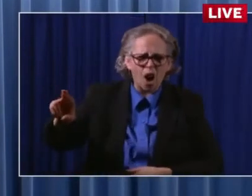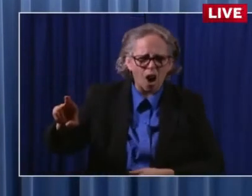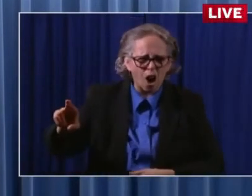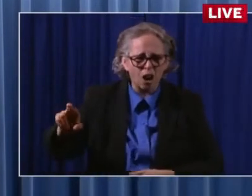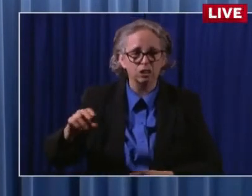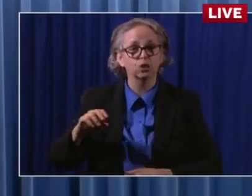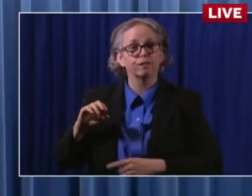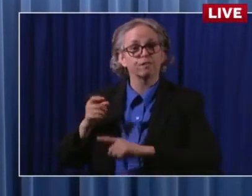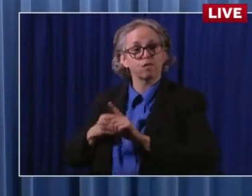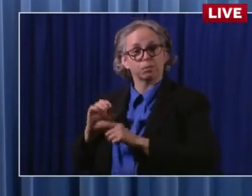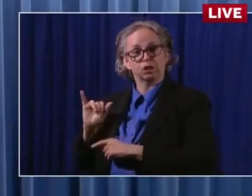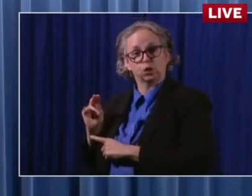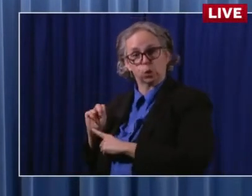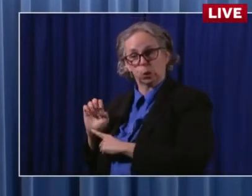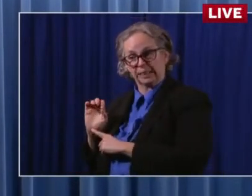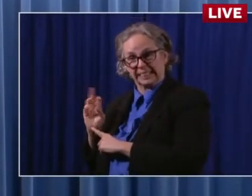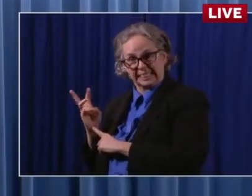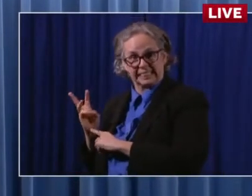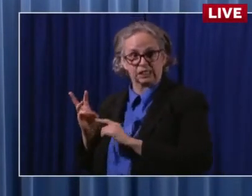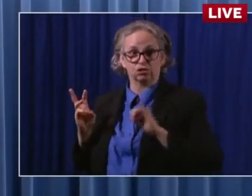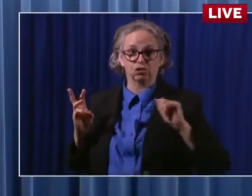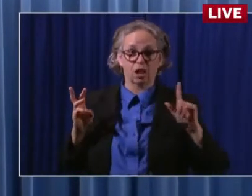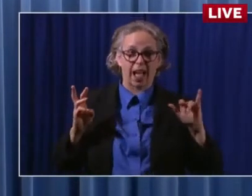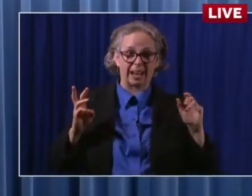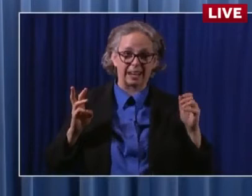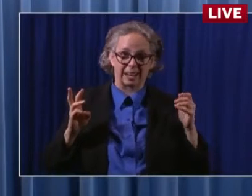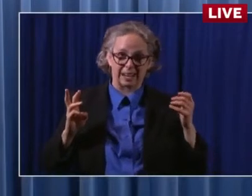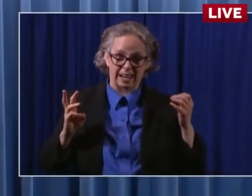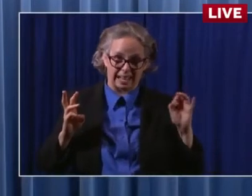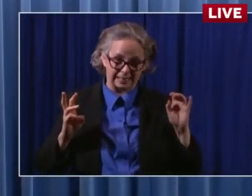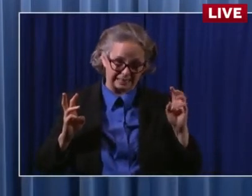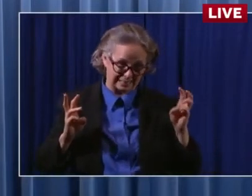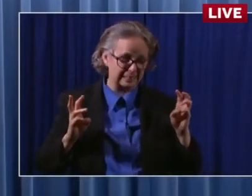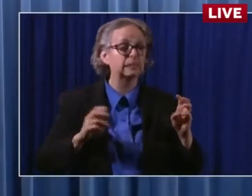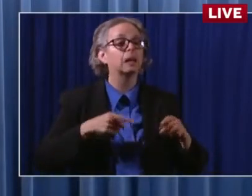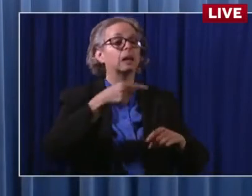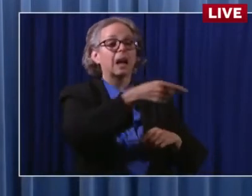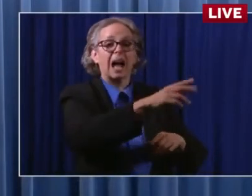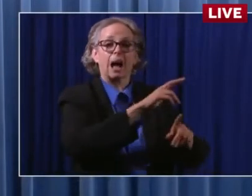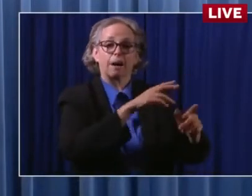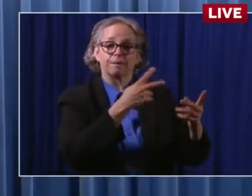THE COMMUNITY IS EXPENSING EARLY SIGNS PEOPLE ARE SEEKING MEDICAL CARE FOR COVID-19.